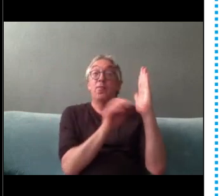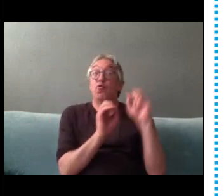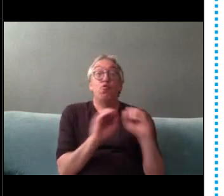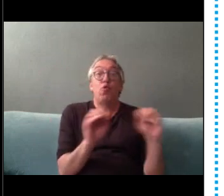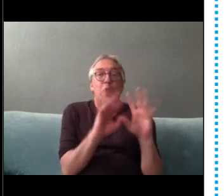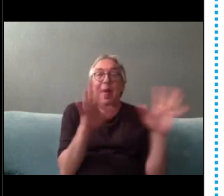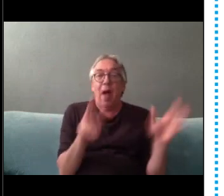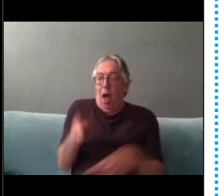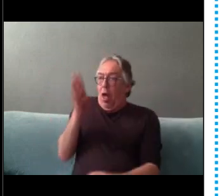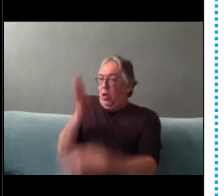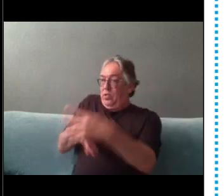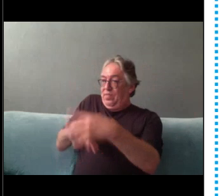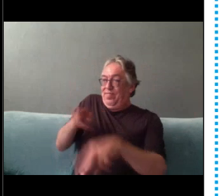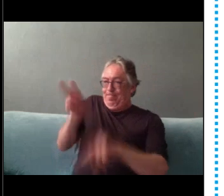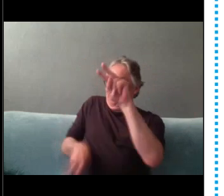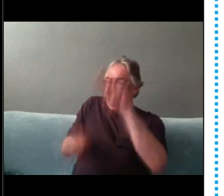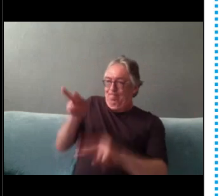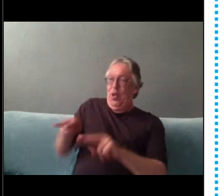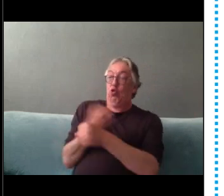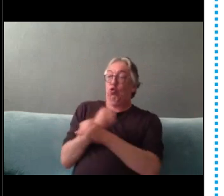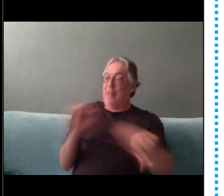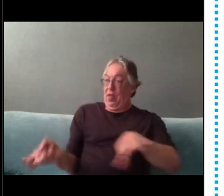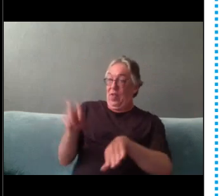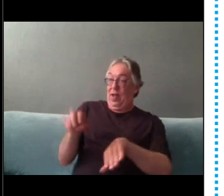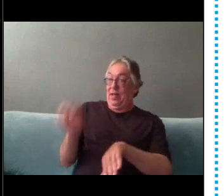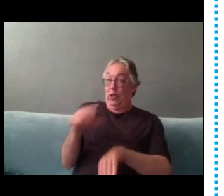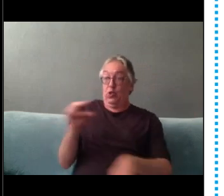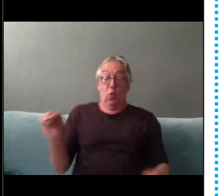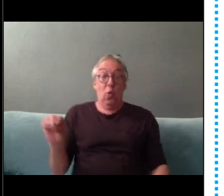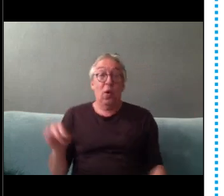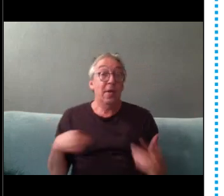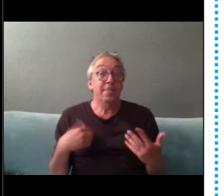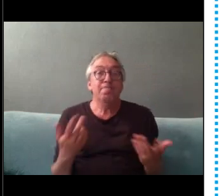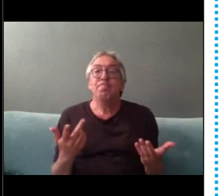Even the National Enforcement Body, we don't know if the people working there